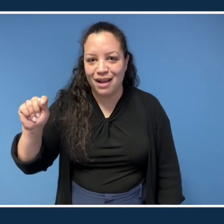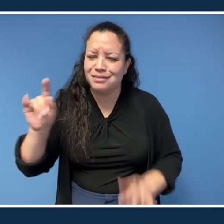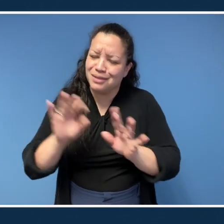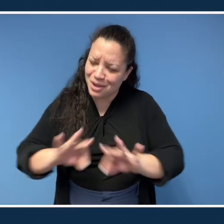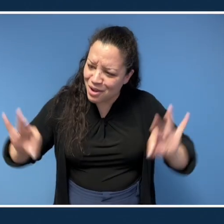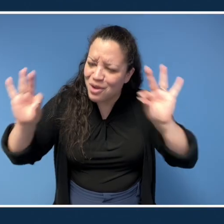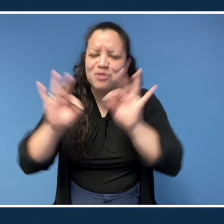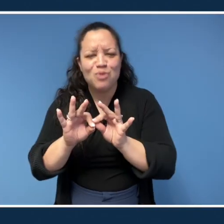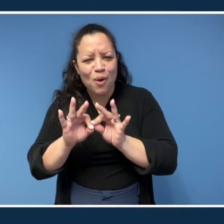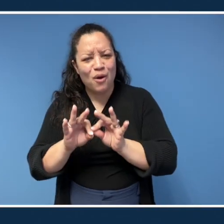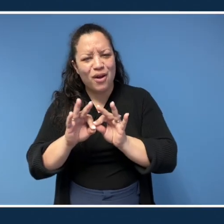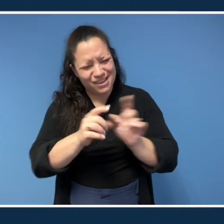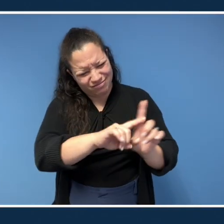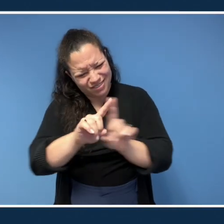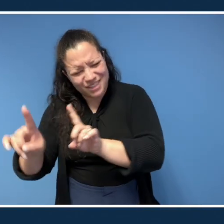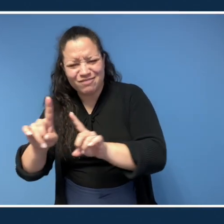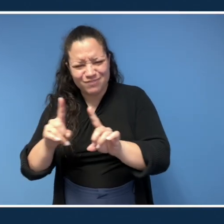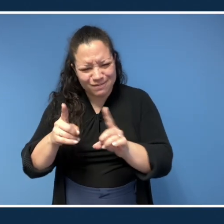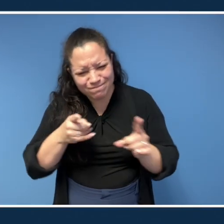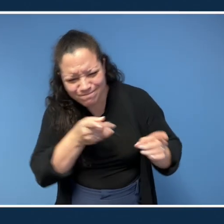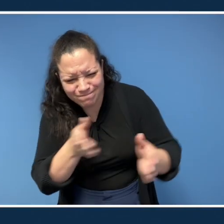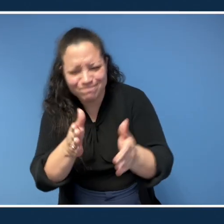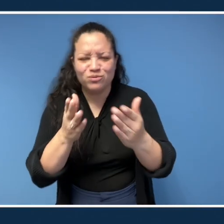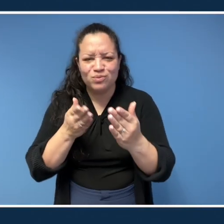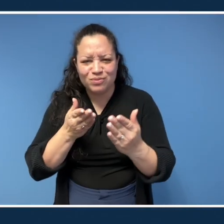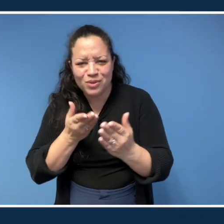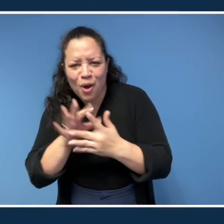unconventional ways to communicate some of the amazing work that we're doing here